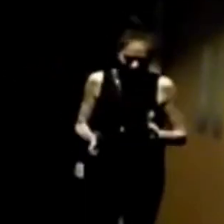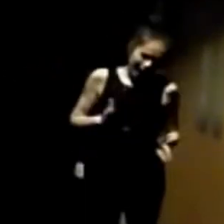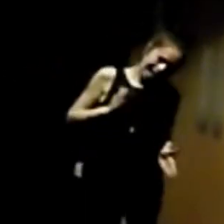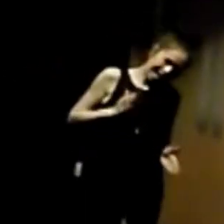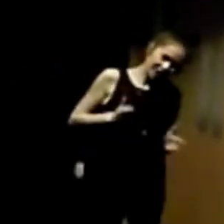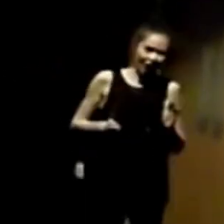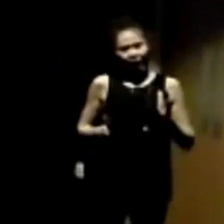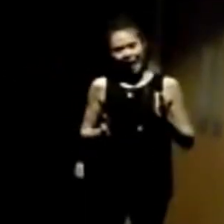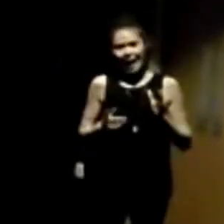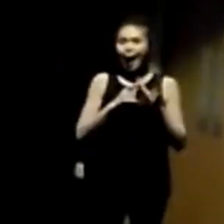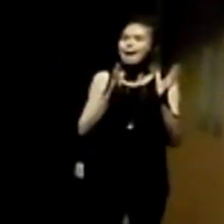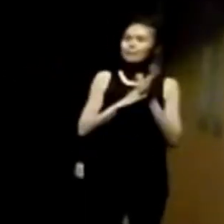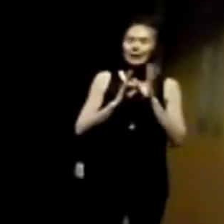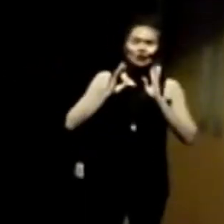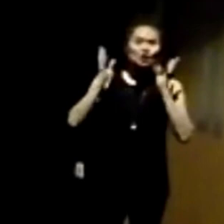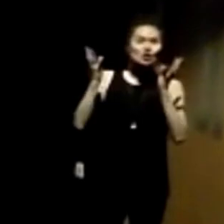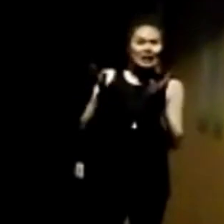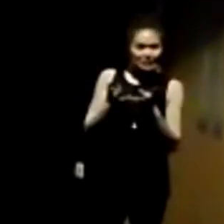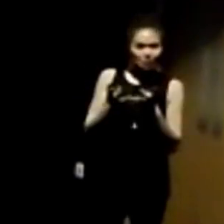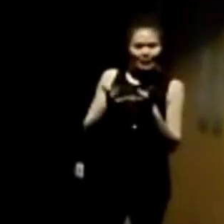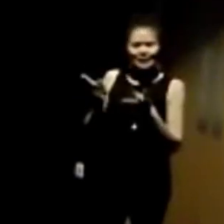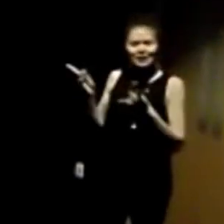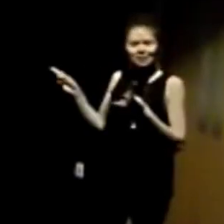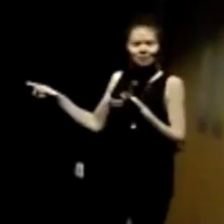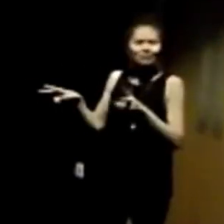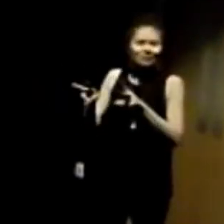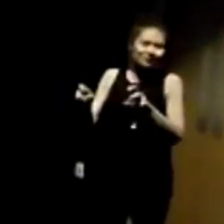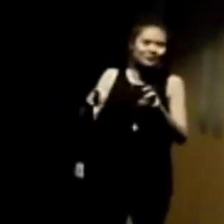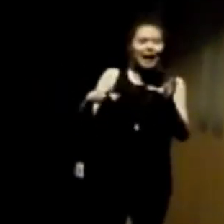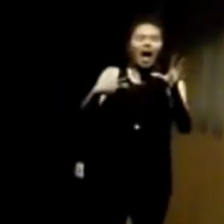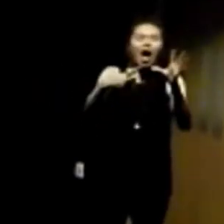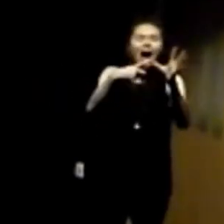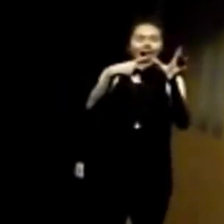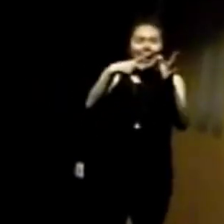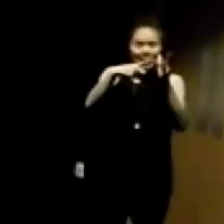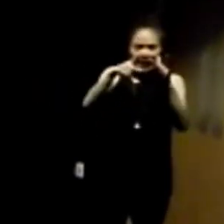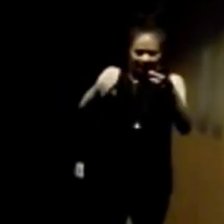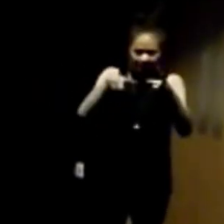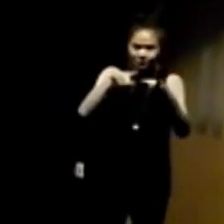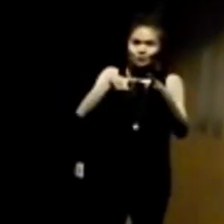and he is made out of artificial intelligence, augmented reality,